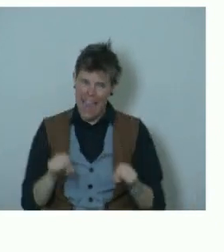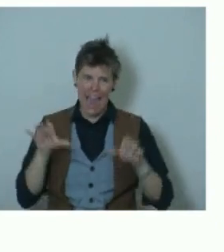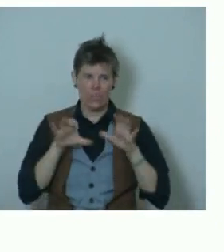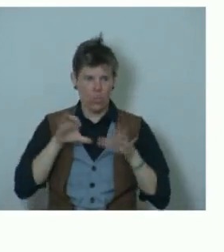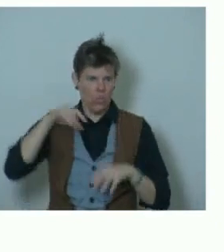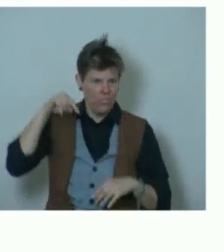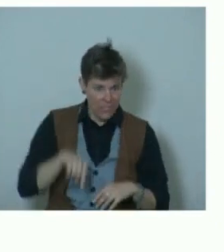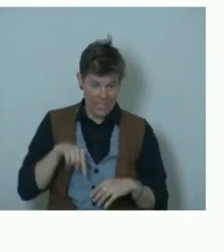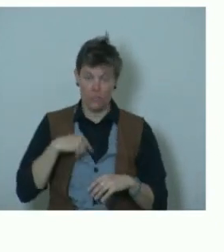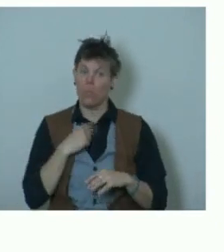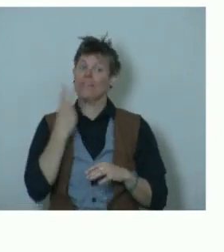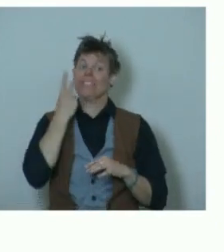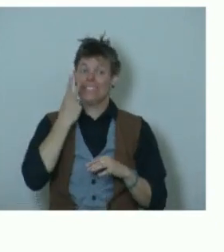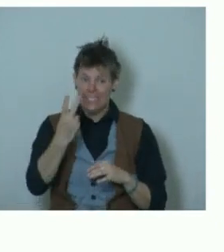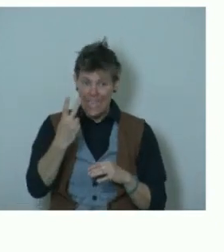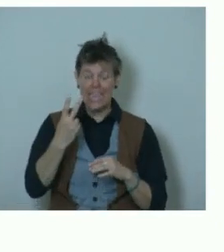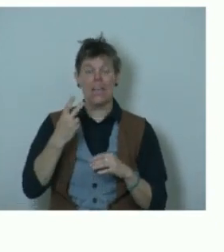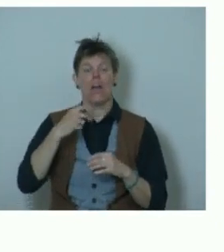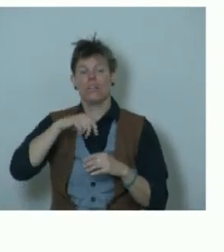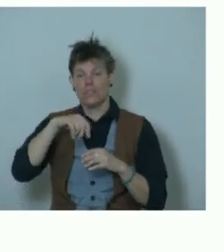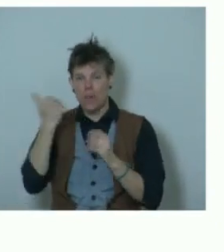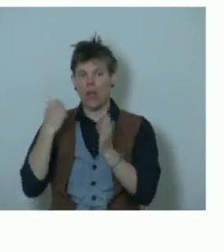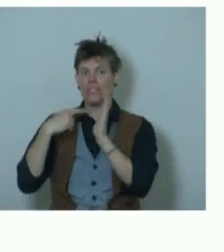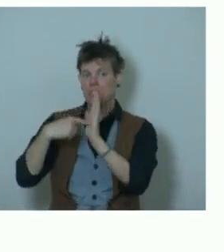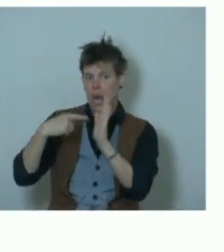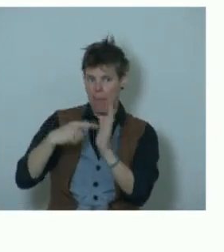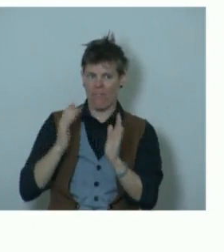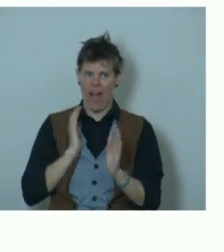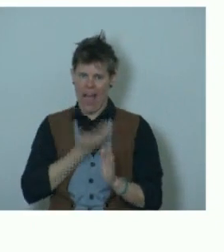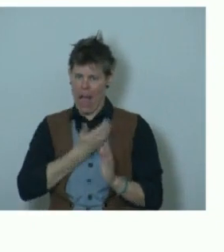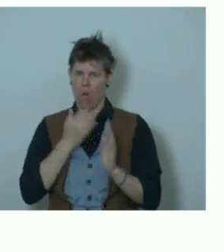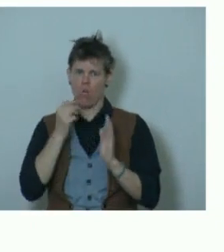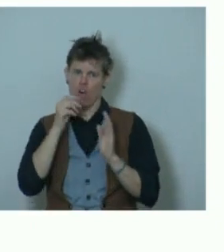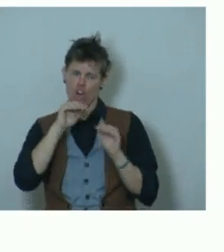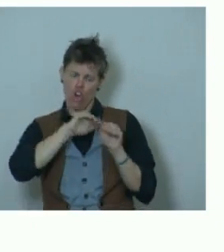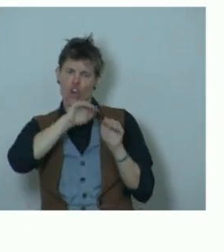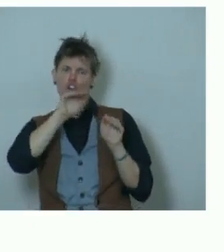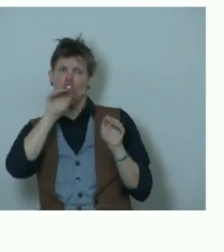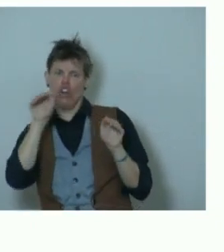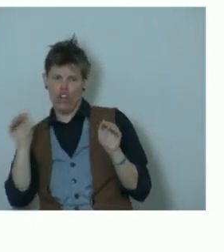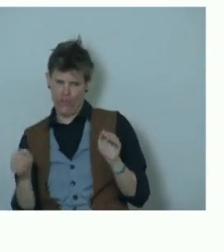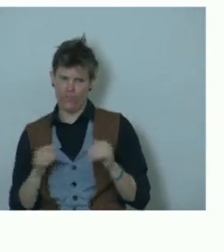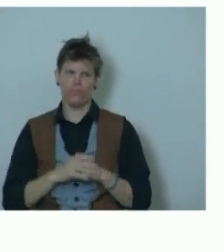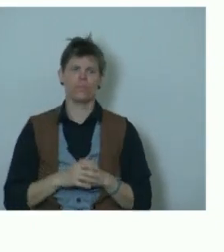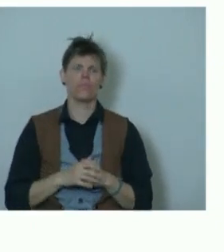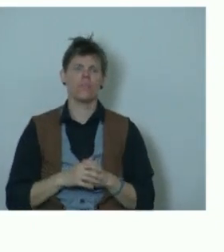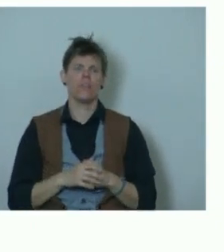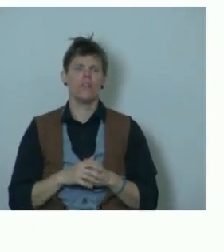WITHOUT SOCIAL DISTANCING IT DOESN’T MATTER HOW MUCH TESTING YOU DO. WE CAN STILL HAVE A PANDEMIC LIKE WE ARE WATCHING ANOTHER STATE.